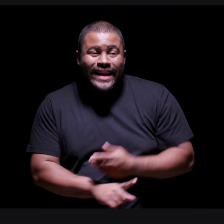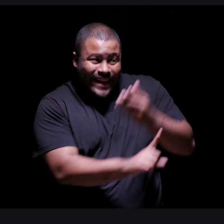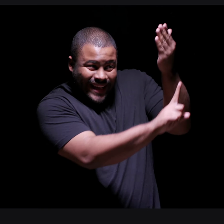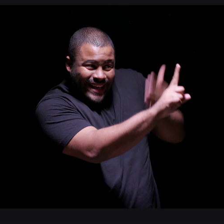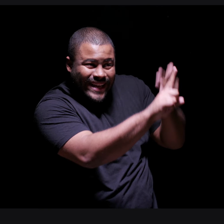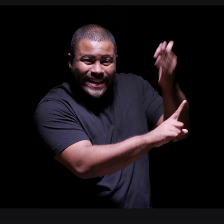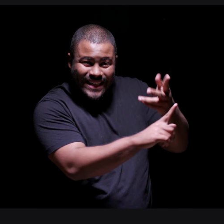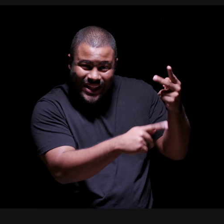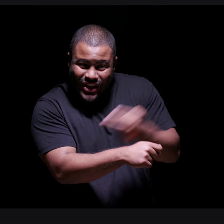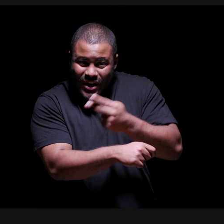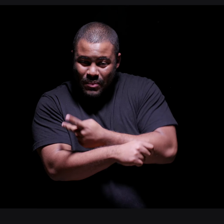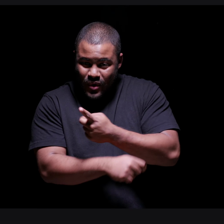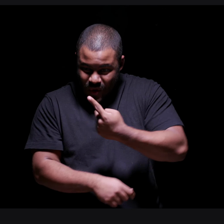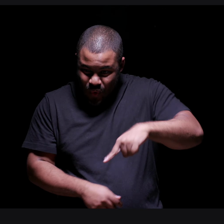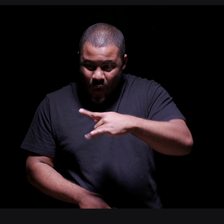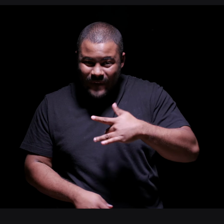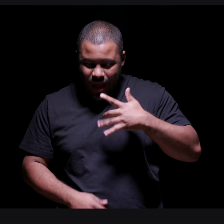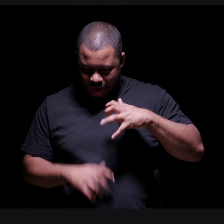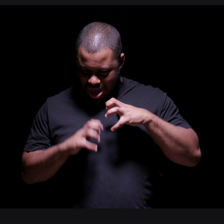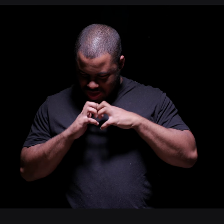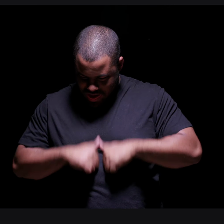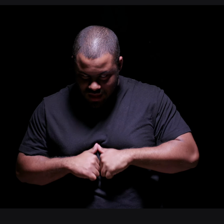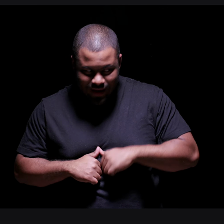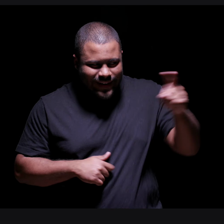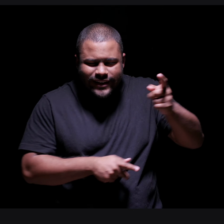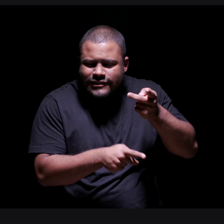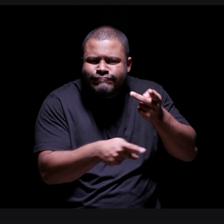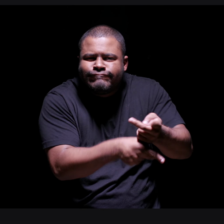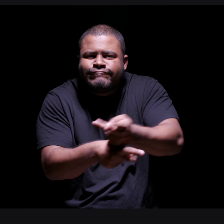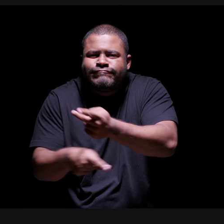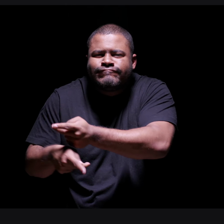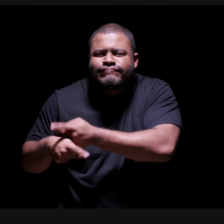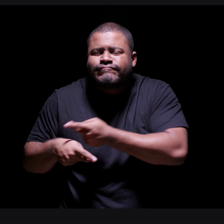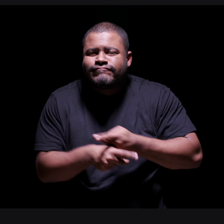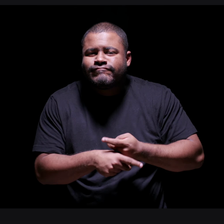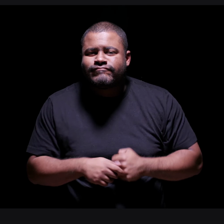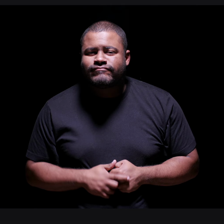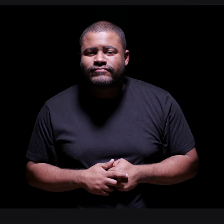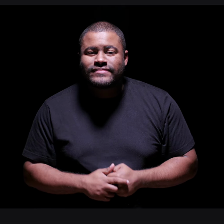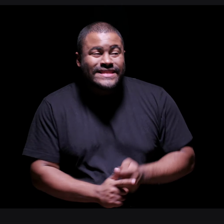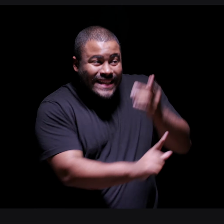He says, "I Am the shepherd," that led you through your brokenness.